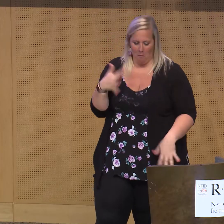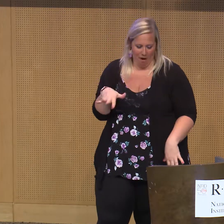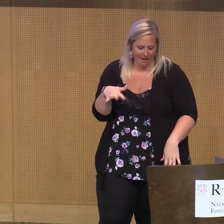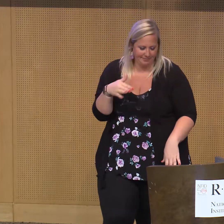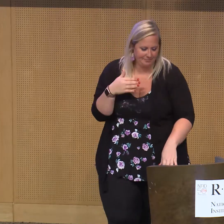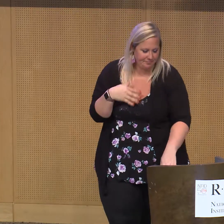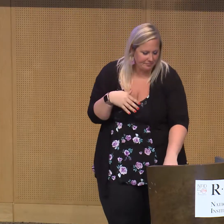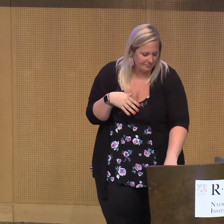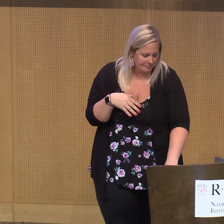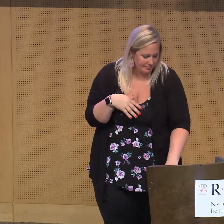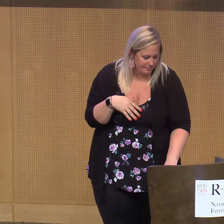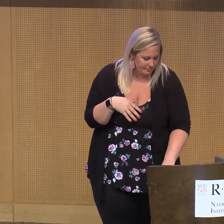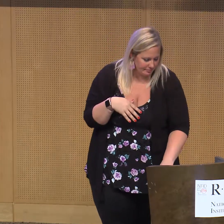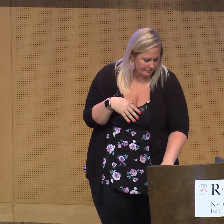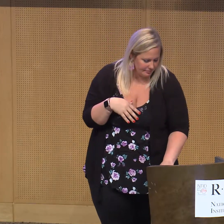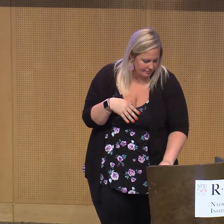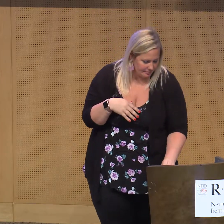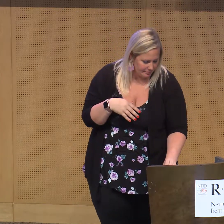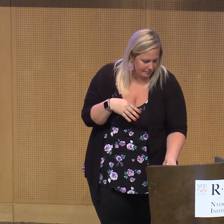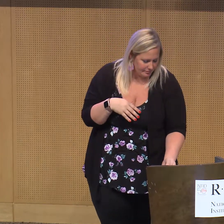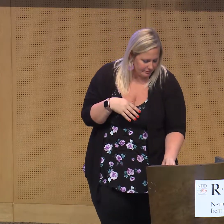I don't want to have that cause trouble later.